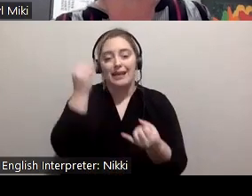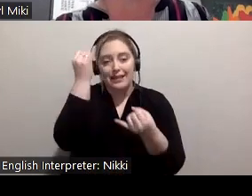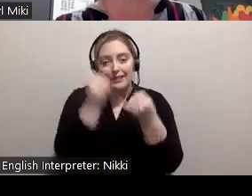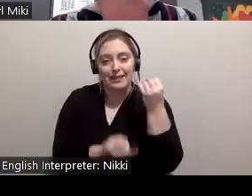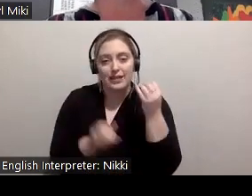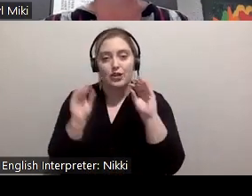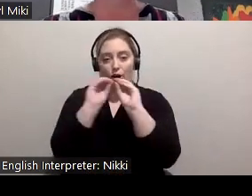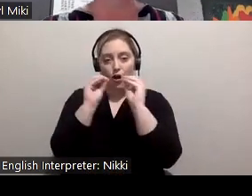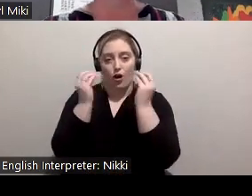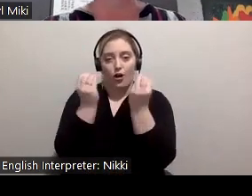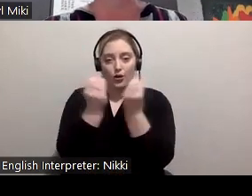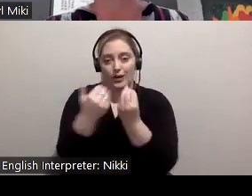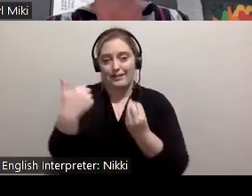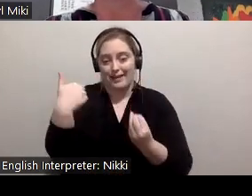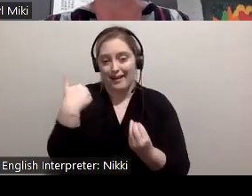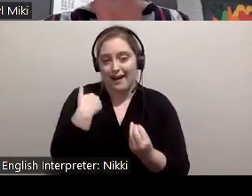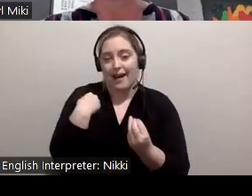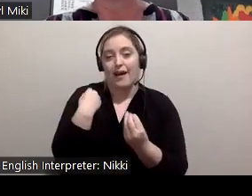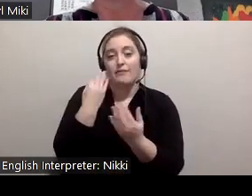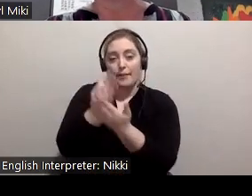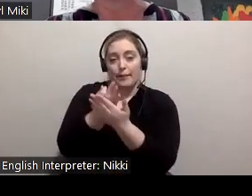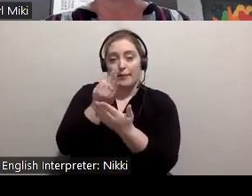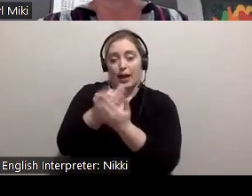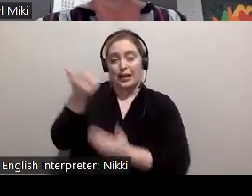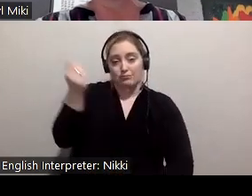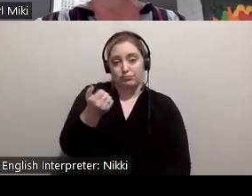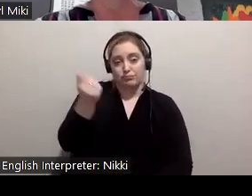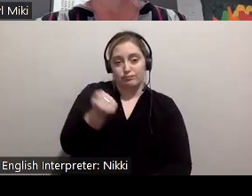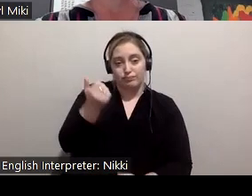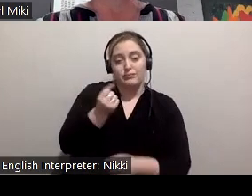the Department of Sport Culture Heritage and Tourism. And we do